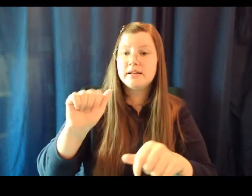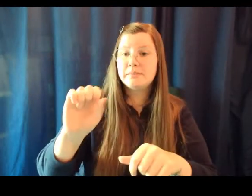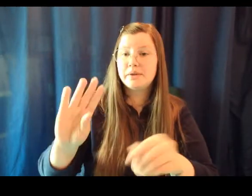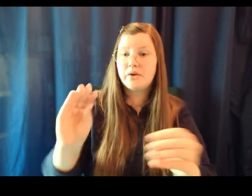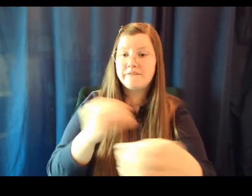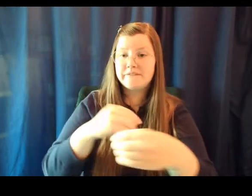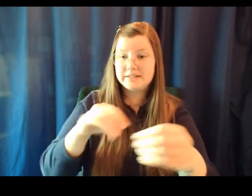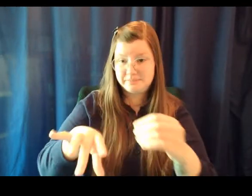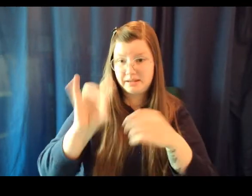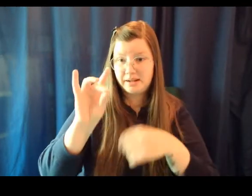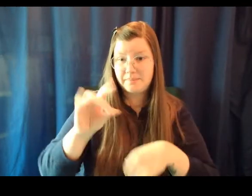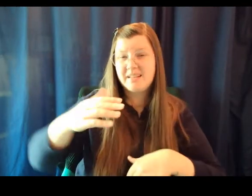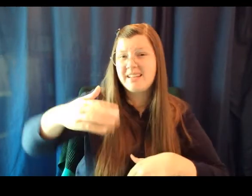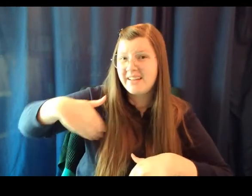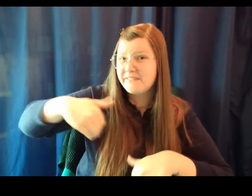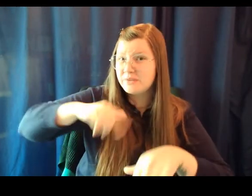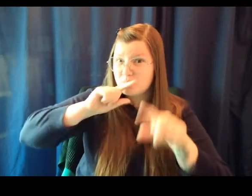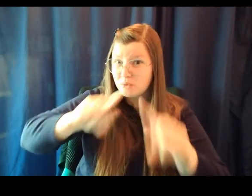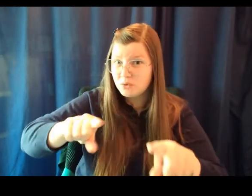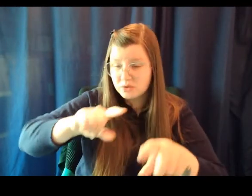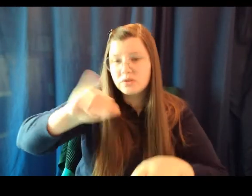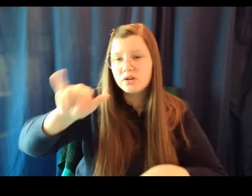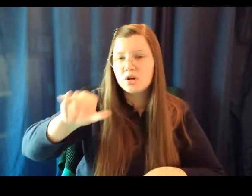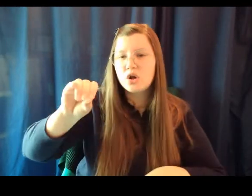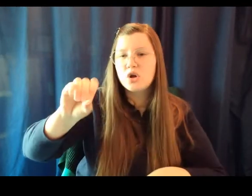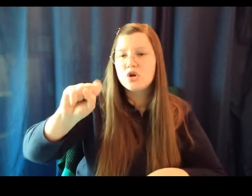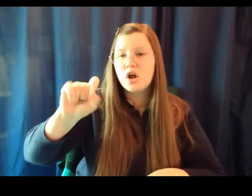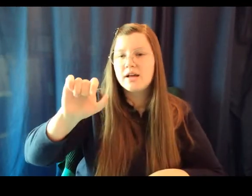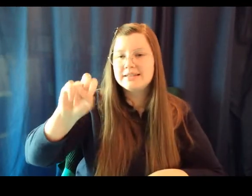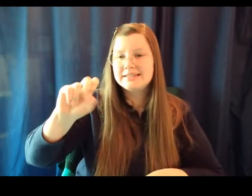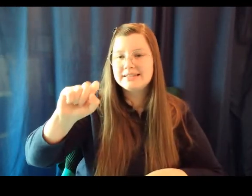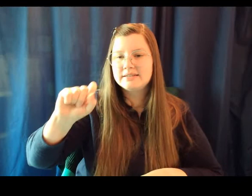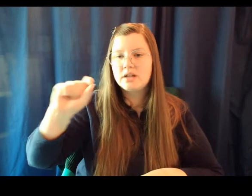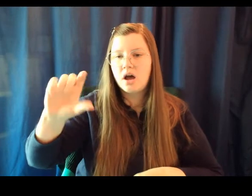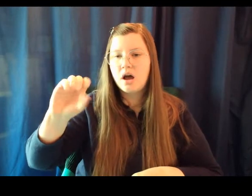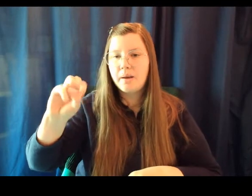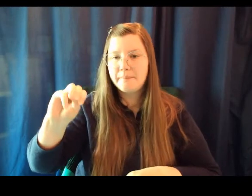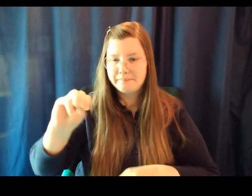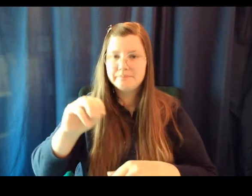Maybe you are borrowing a gown from an older sibling or friend, which works perfect.